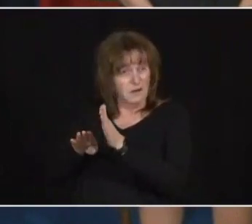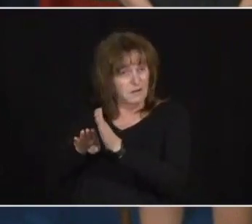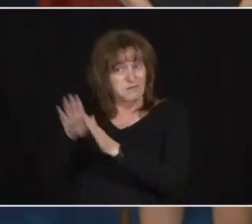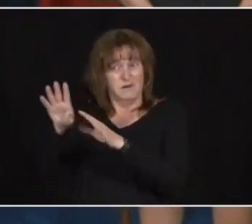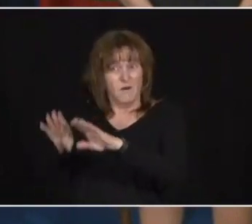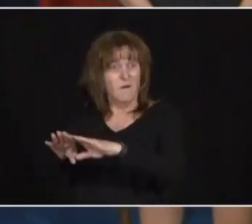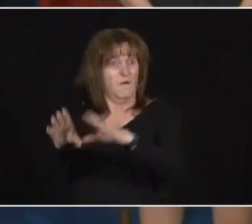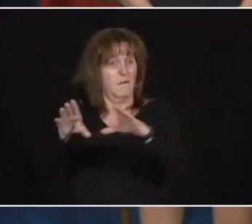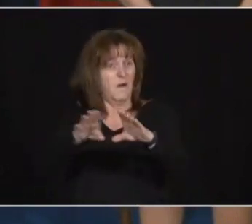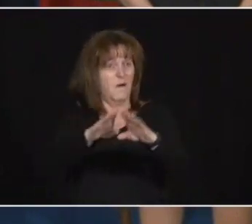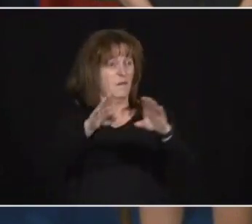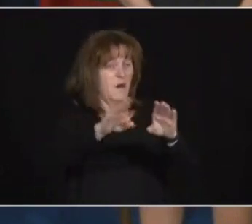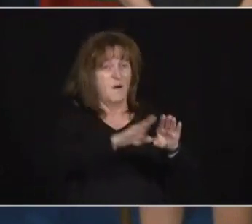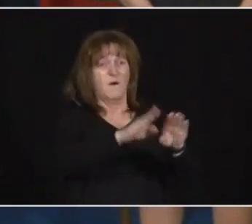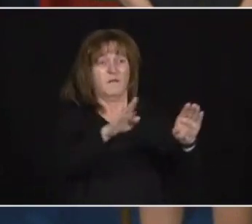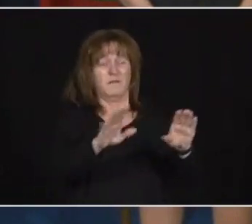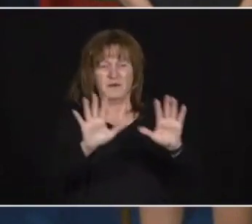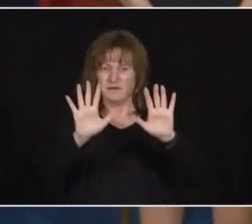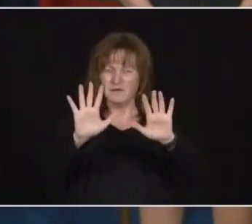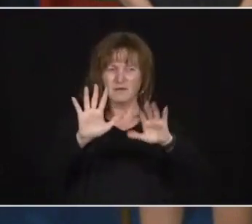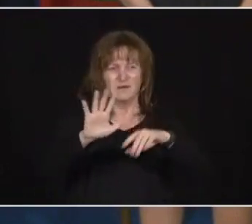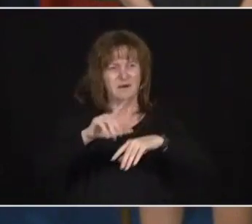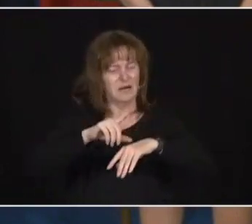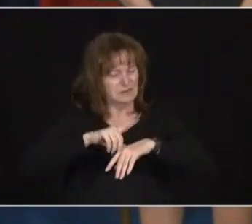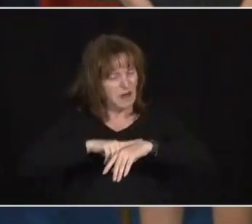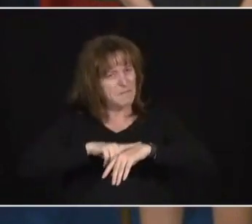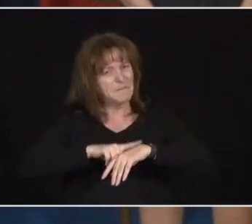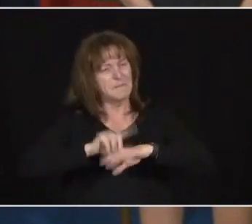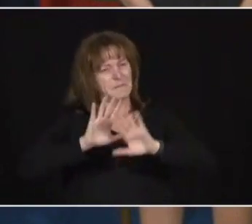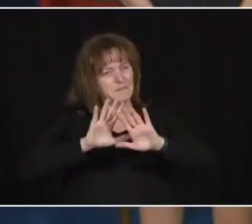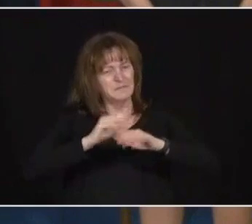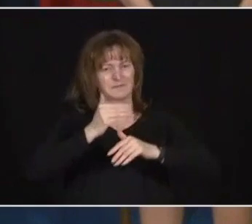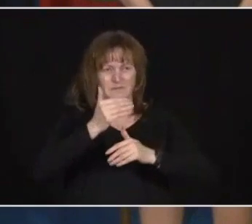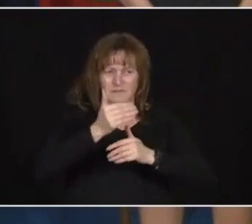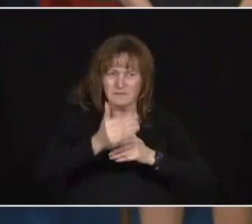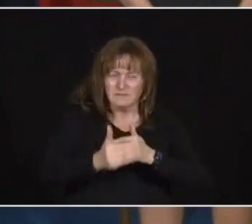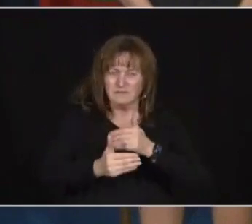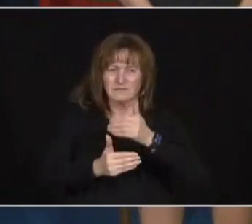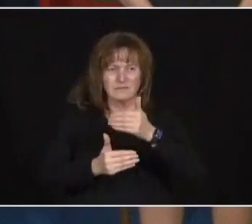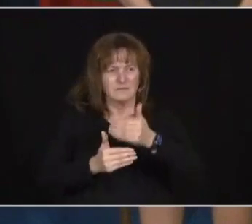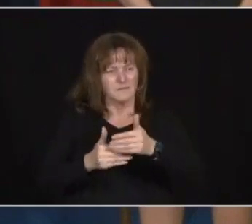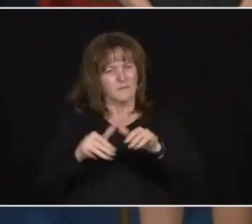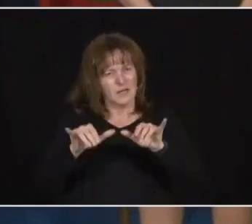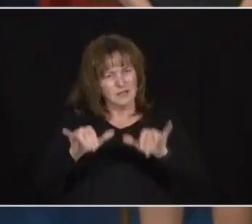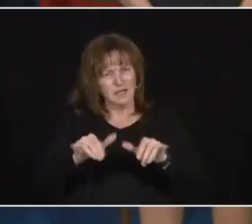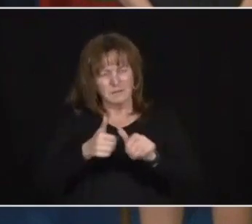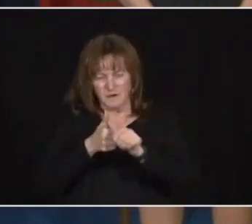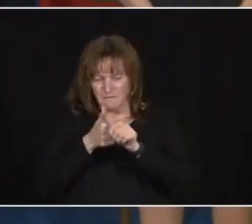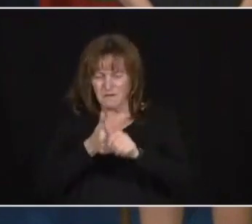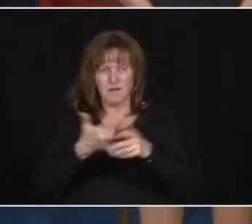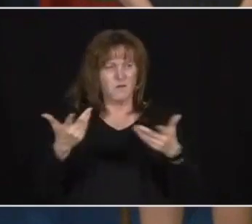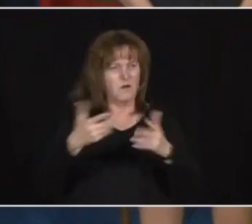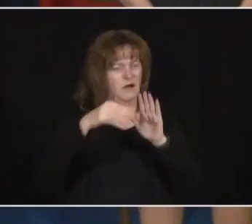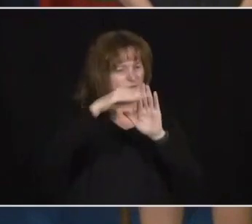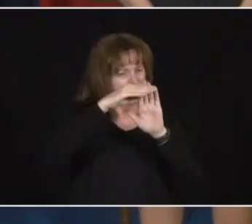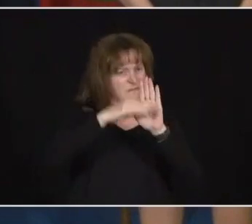we'll get it done. Let's just continue doing what we're doing, and we'll have some good news in a very short while.